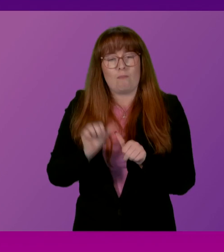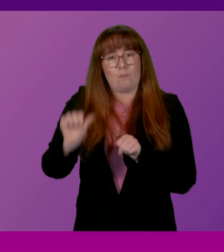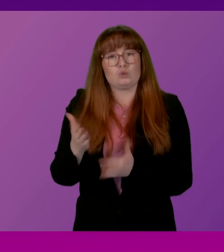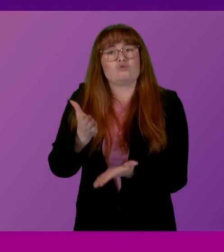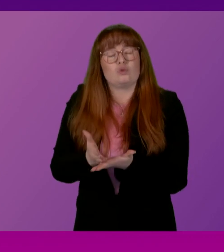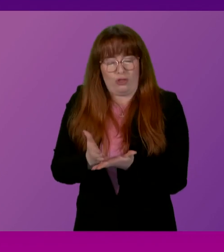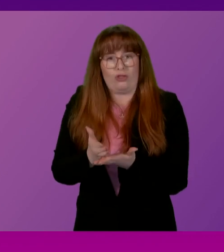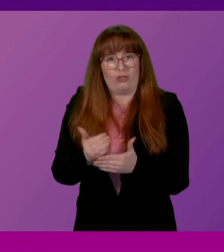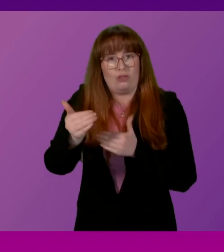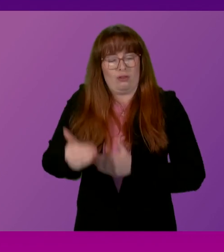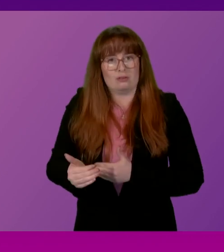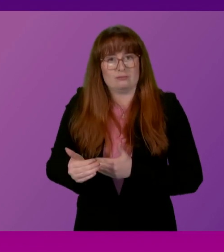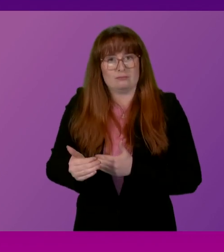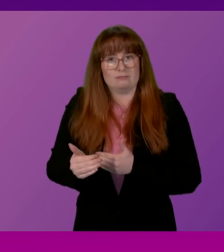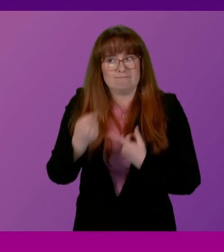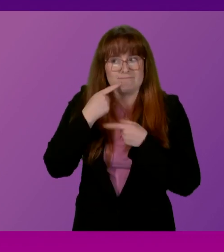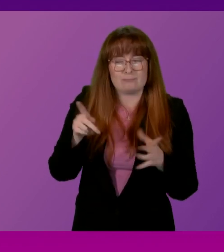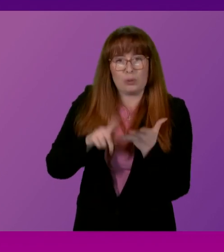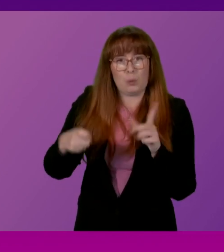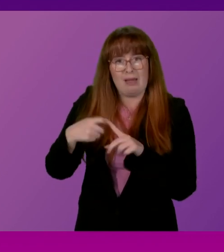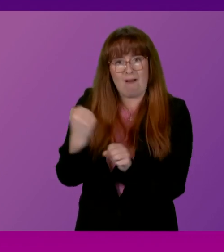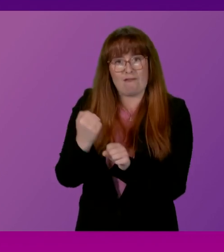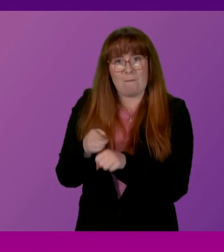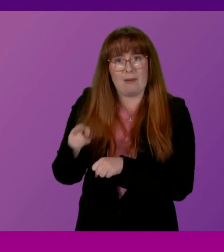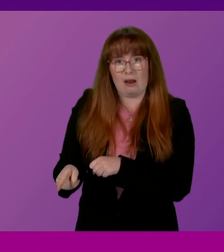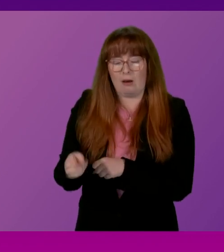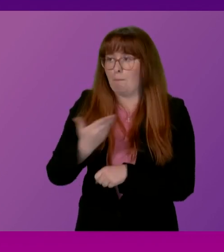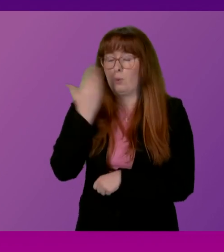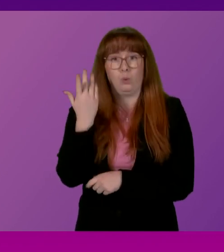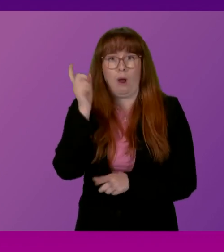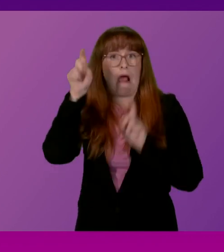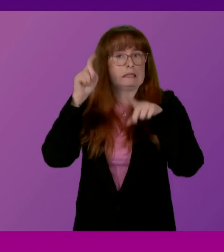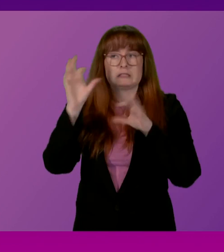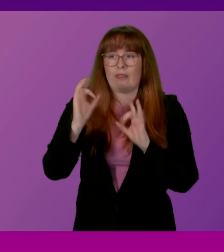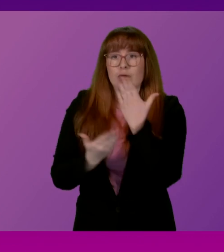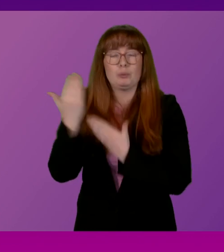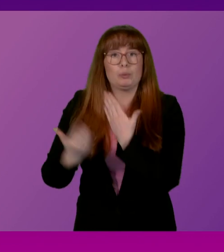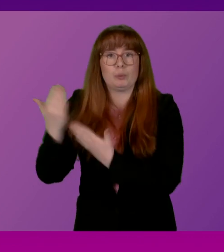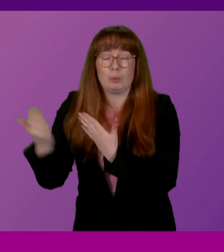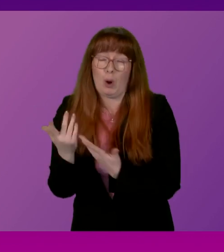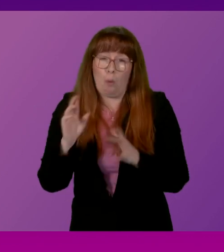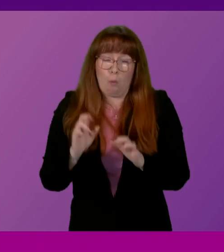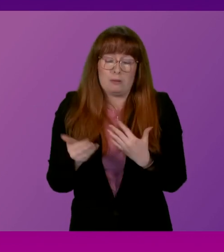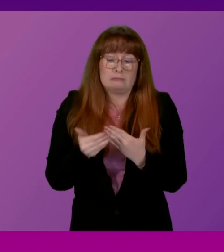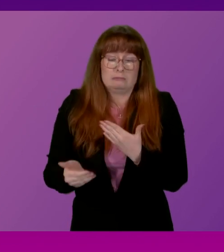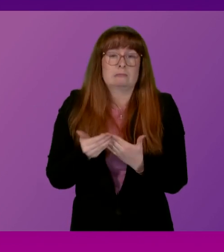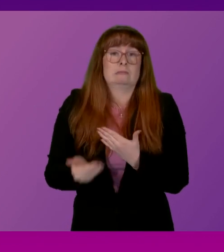The United Kingdom Government is out of ideas and will, I hope, be out of time very shortly.